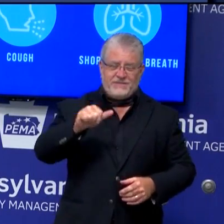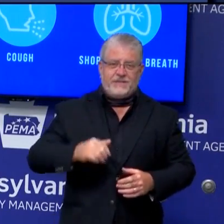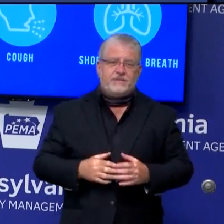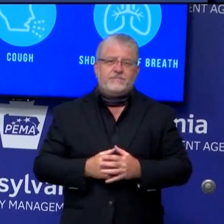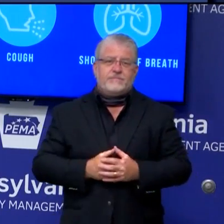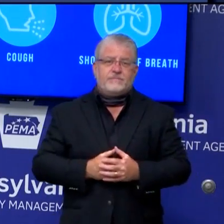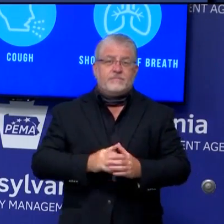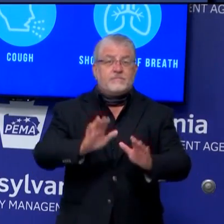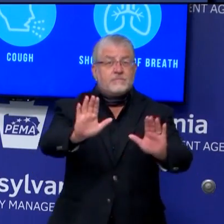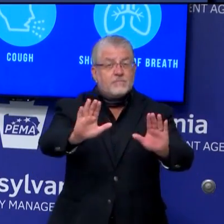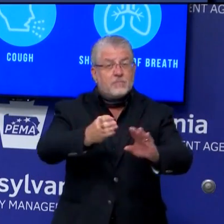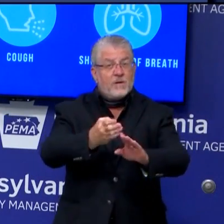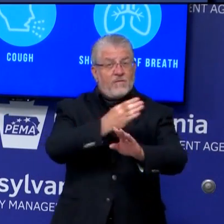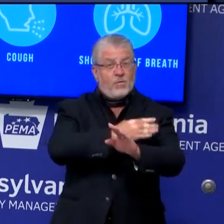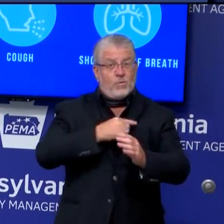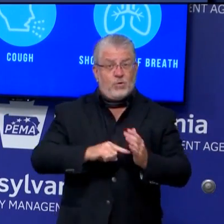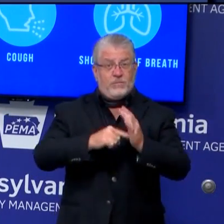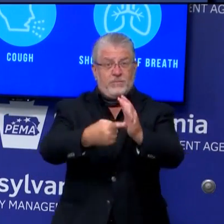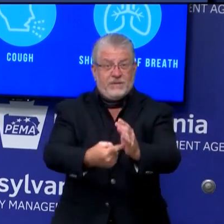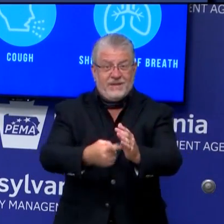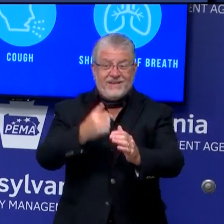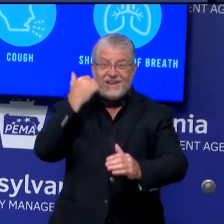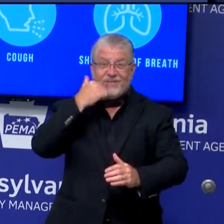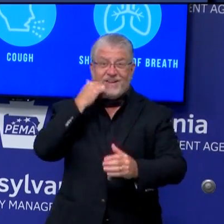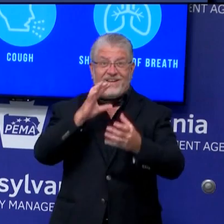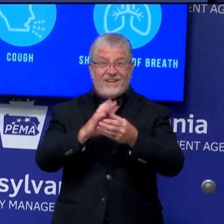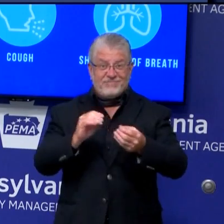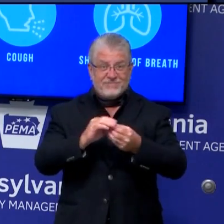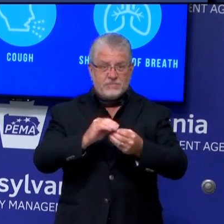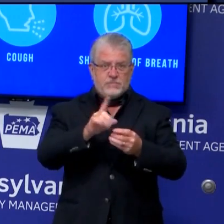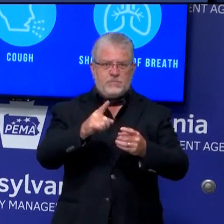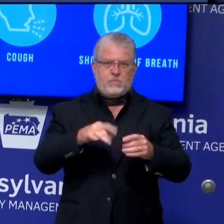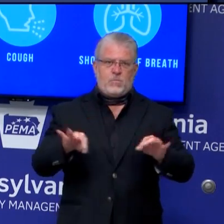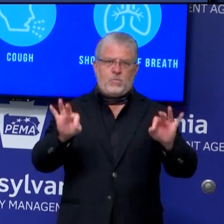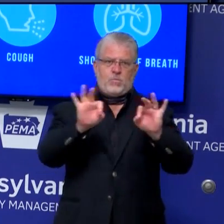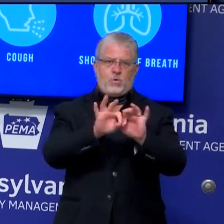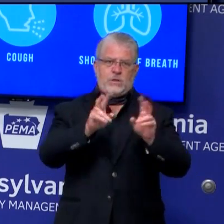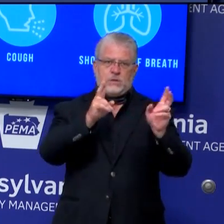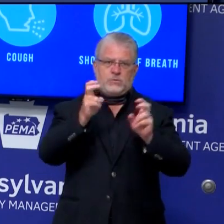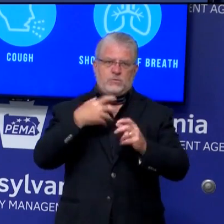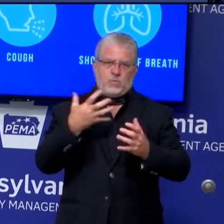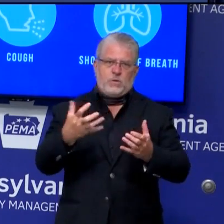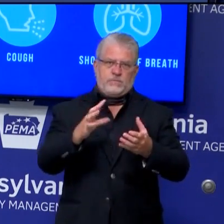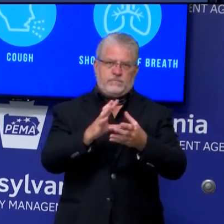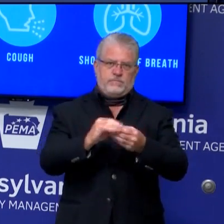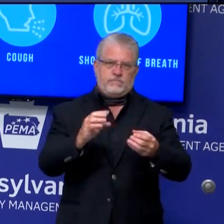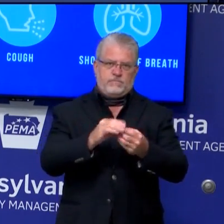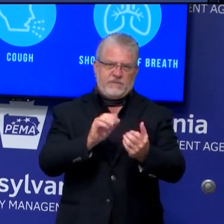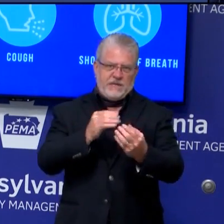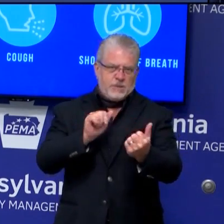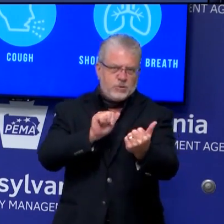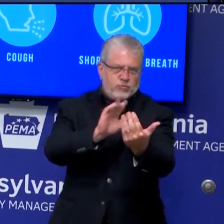AN ELECTED OR APPOINTED POST ACROSS THE NATION. GOVERNOR WOLF RELEASED A STATEMENT THIS MORNING, CONGRATULATING LEVINE ON HER NOMINATION AND THANKED